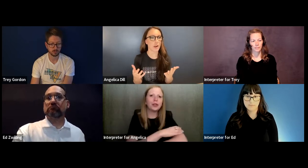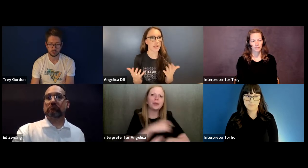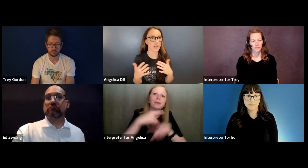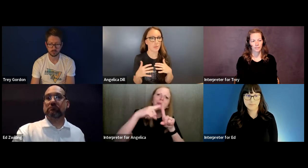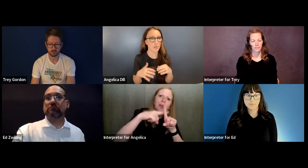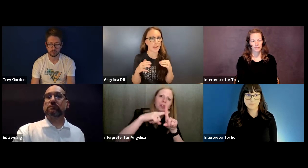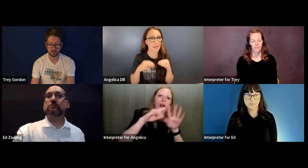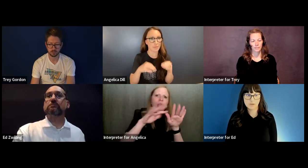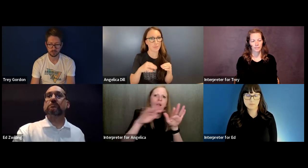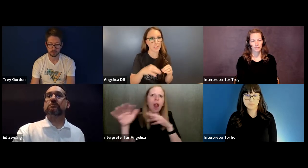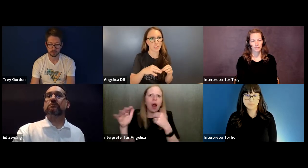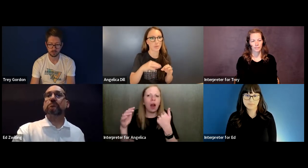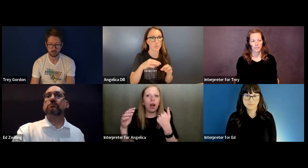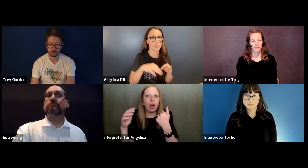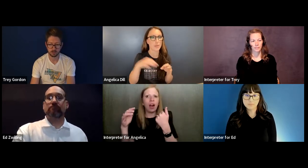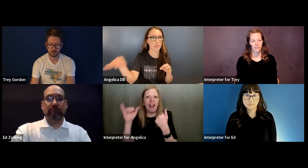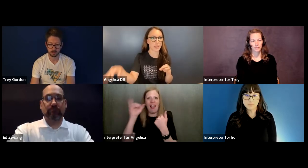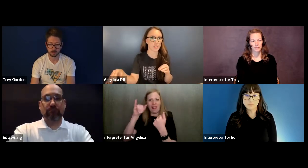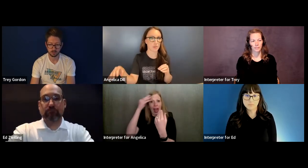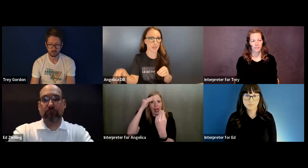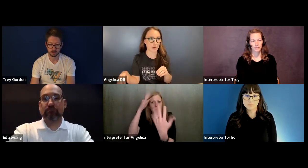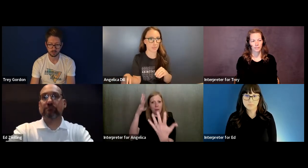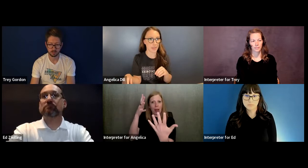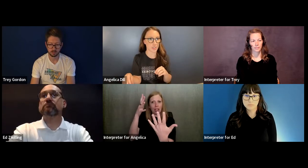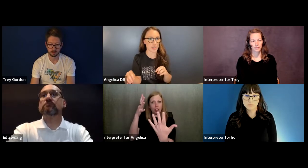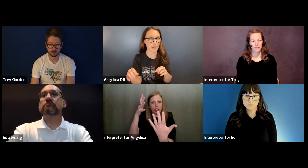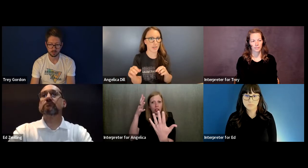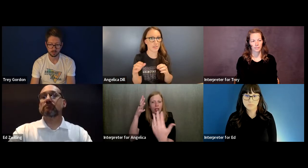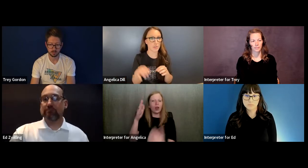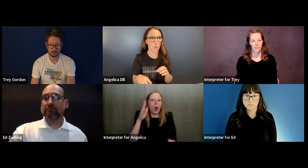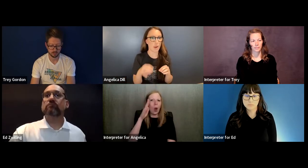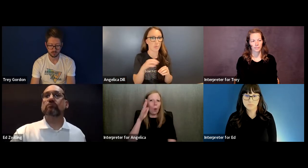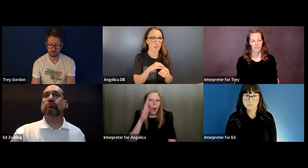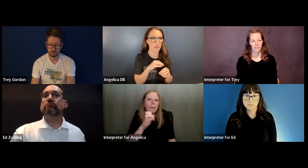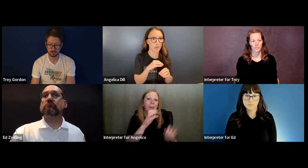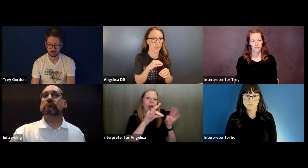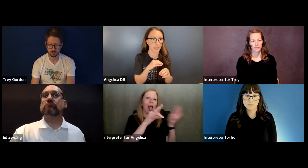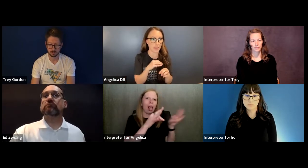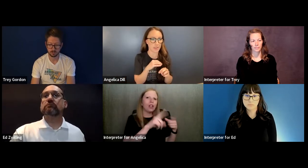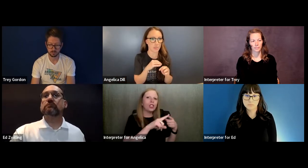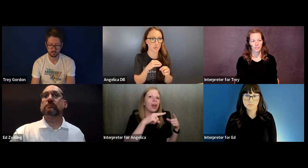and that information would be related to a hearing patient so why wouldn't it be relayed then to a